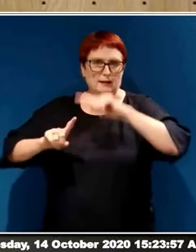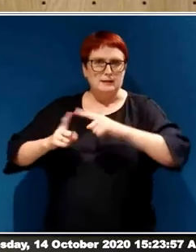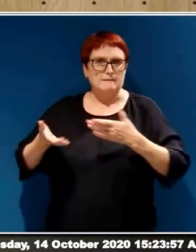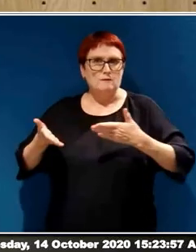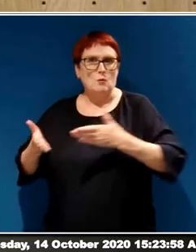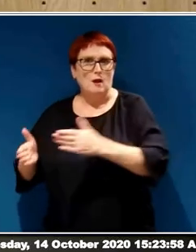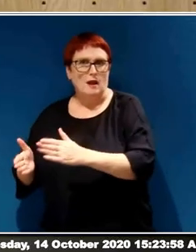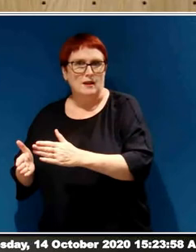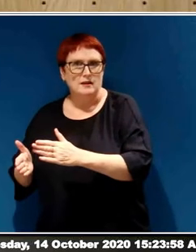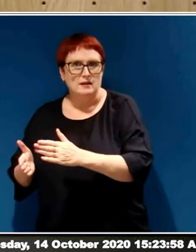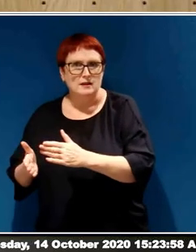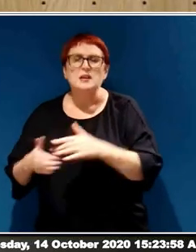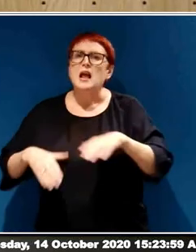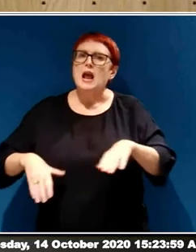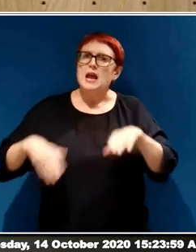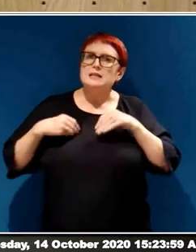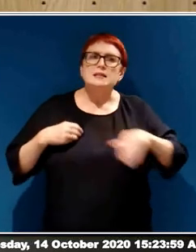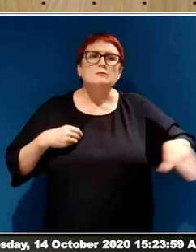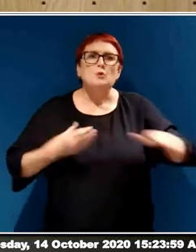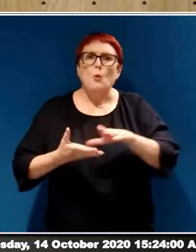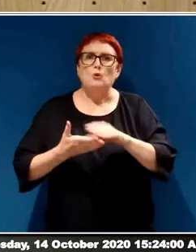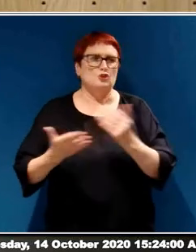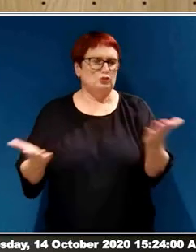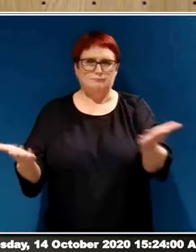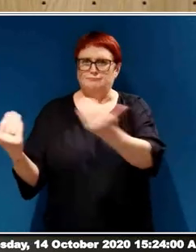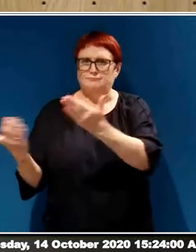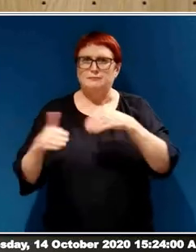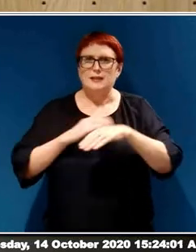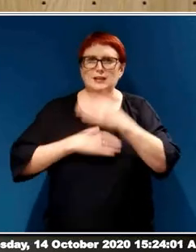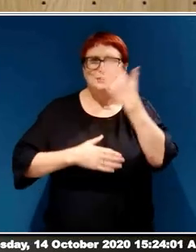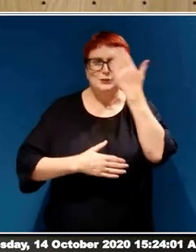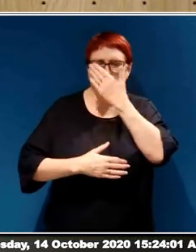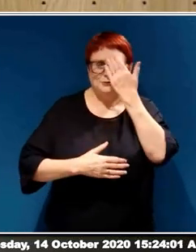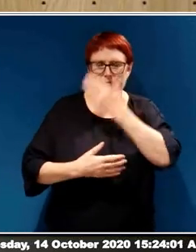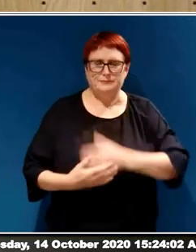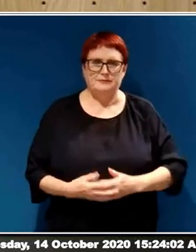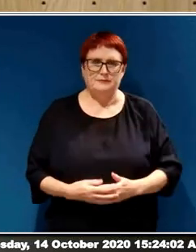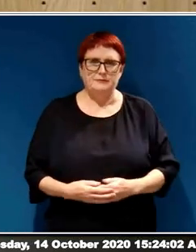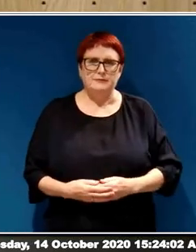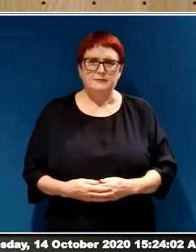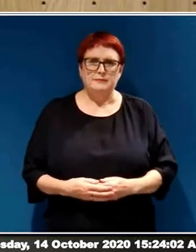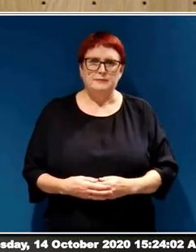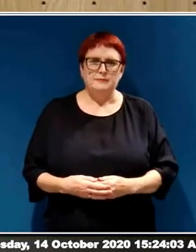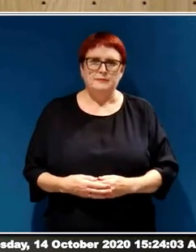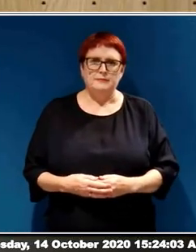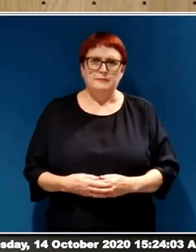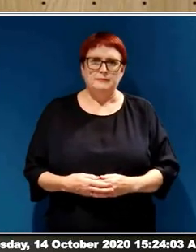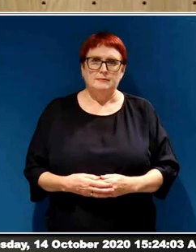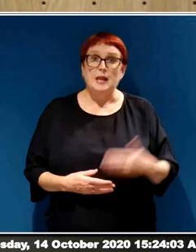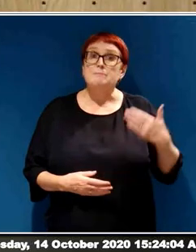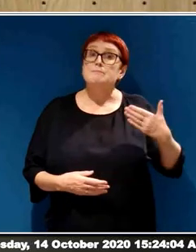And so, when we're in that situation, previously we may have taught lessons to